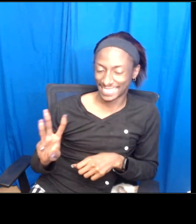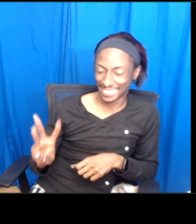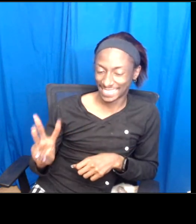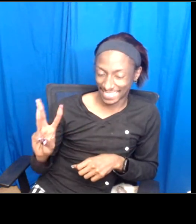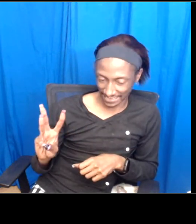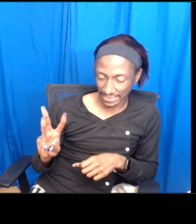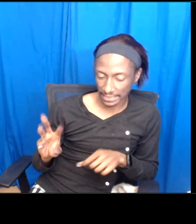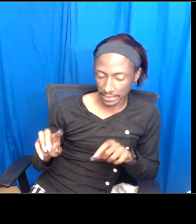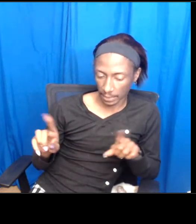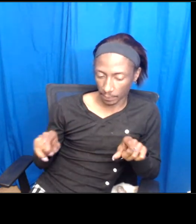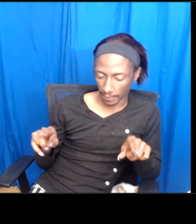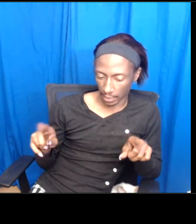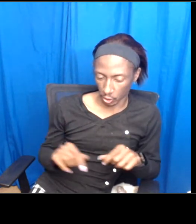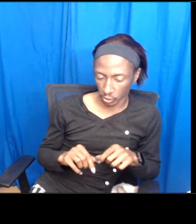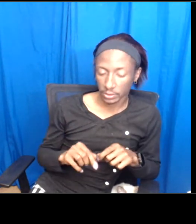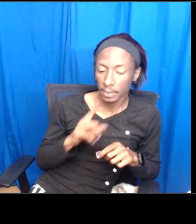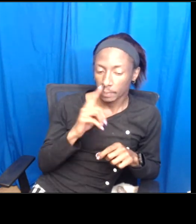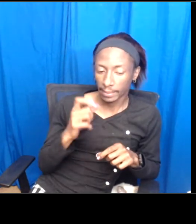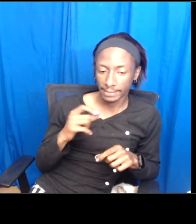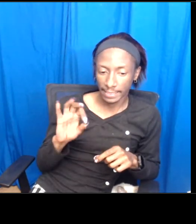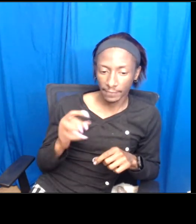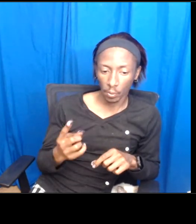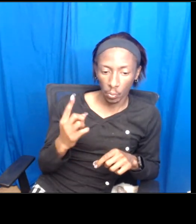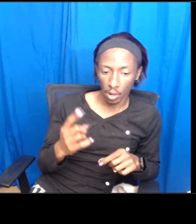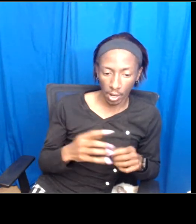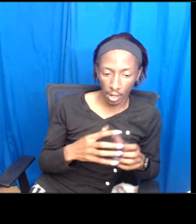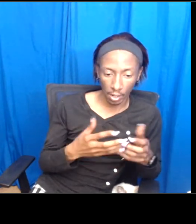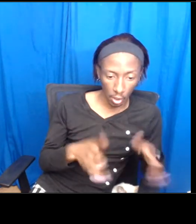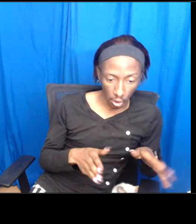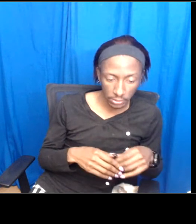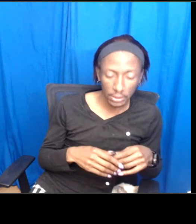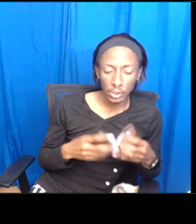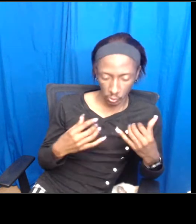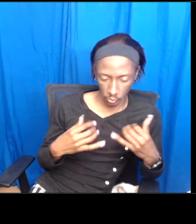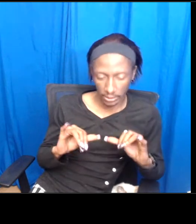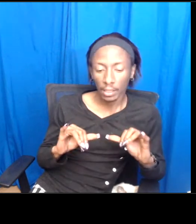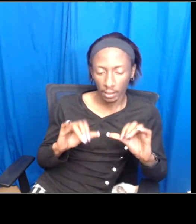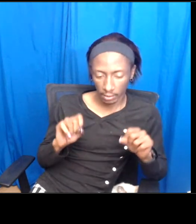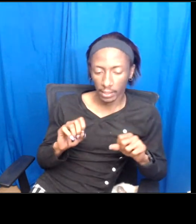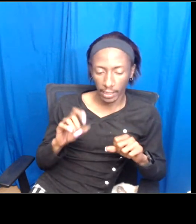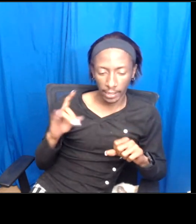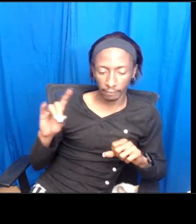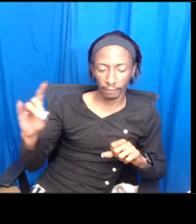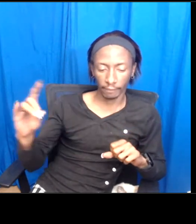Because if you lose one propeller you're still going to be able to fly that drone back most likely.